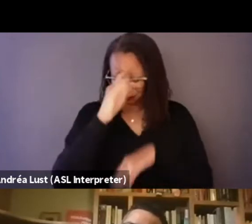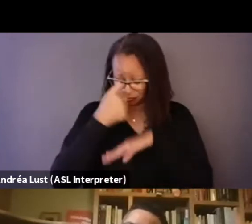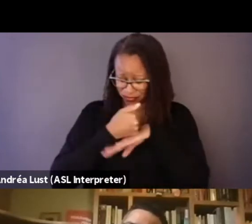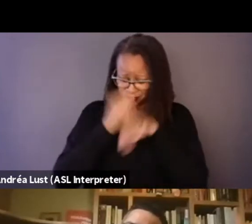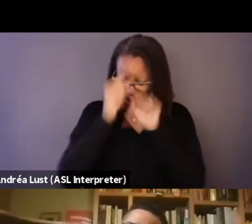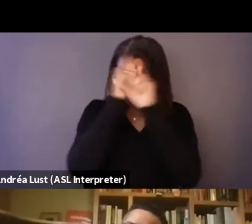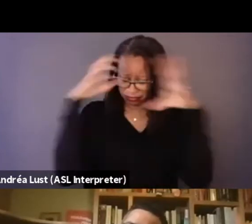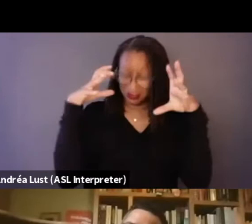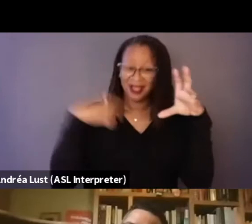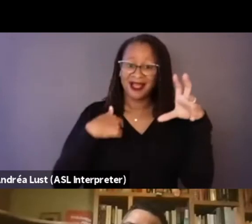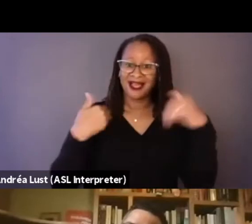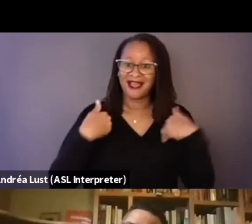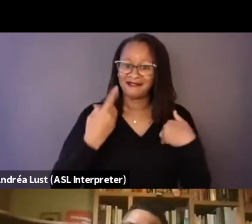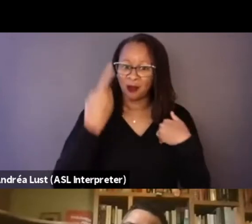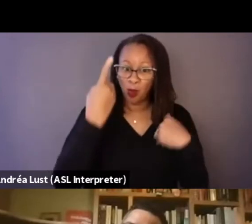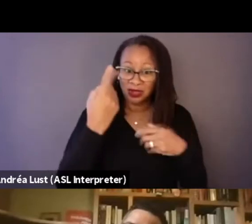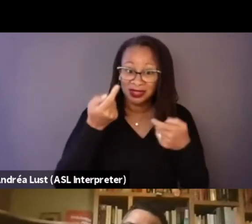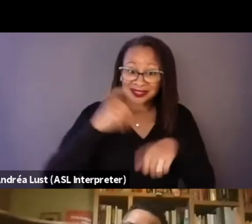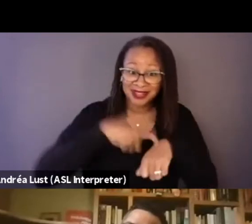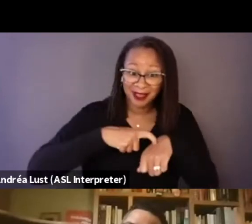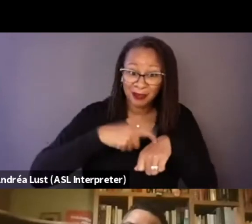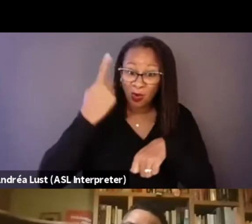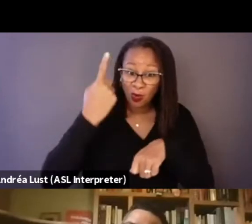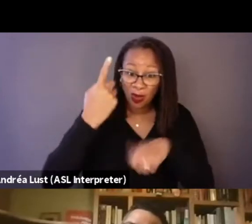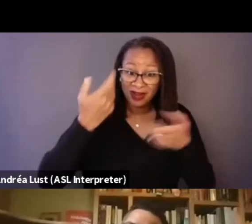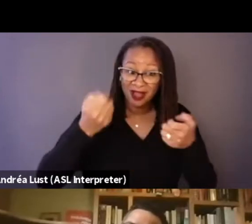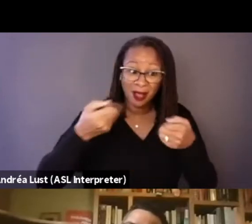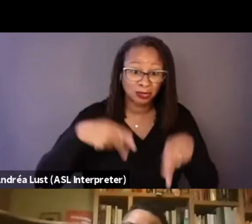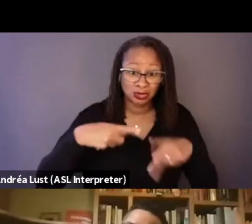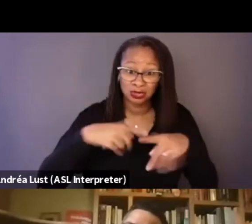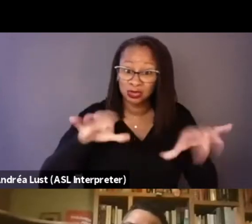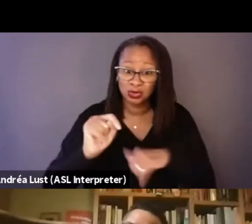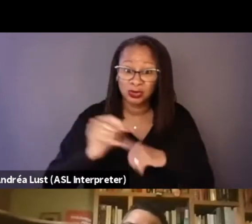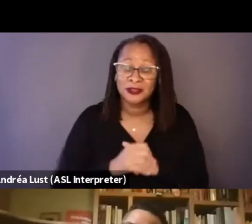always, I have one try, always have one try. These days, it's a perfect day,